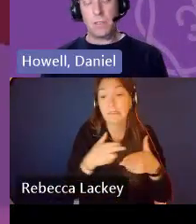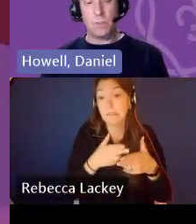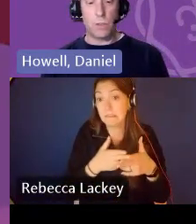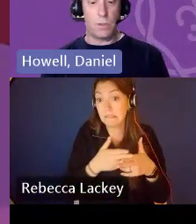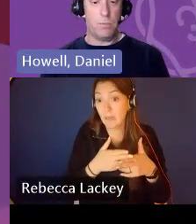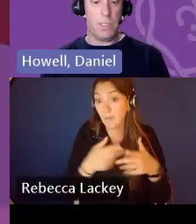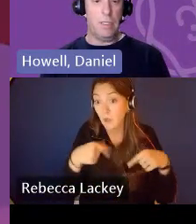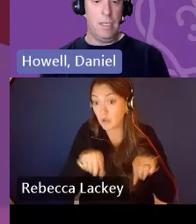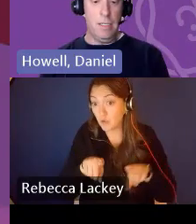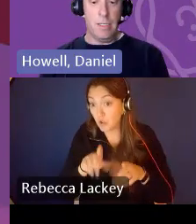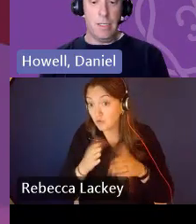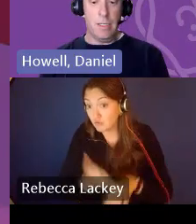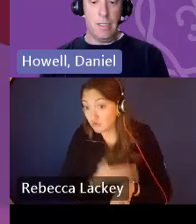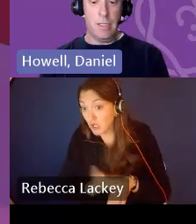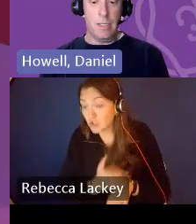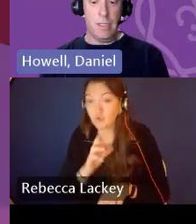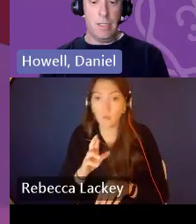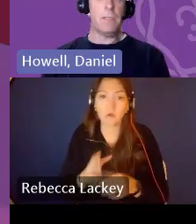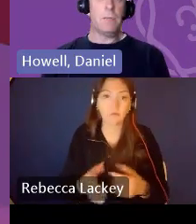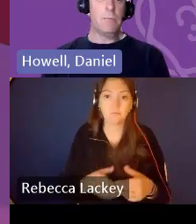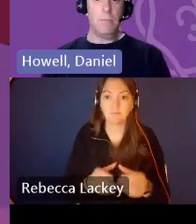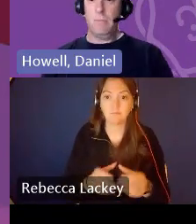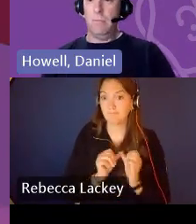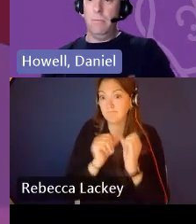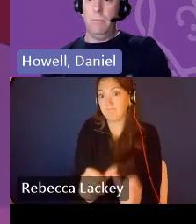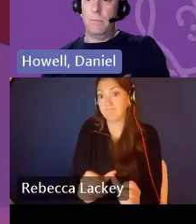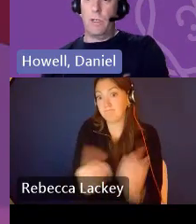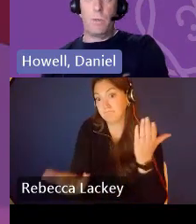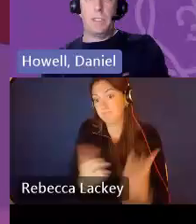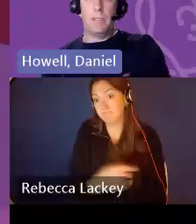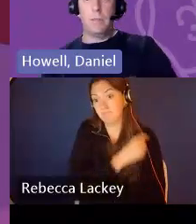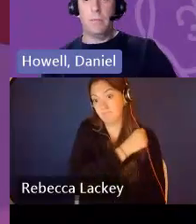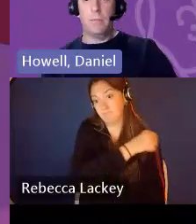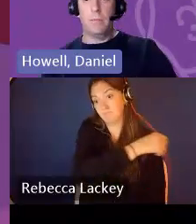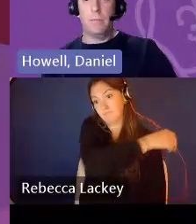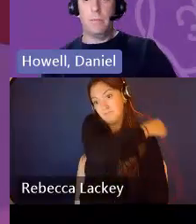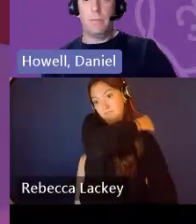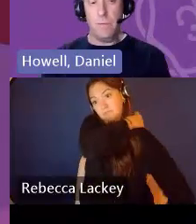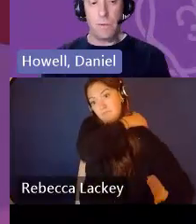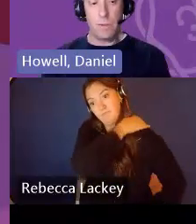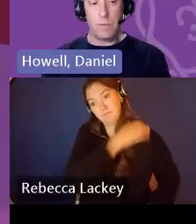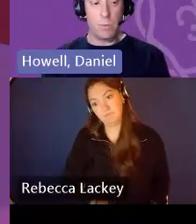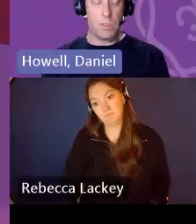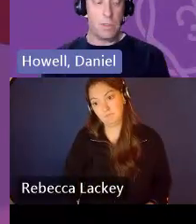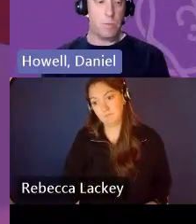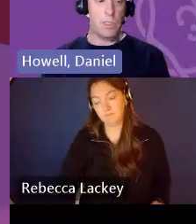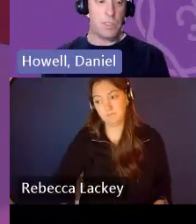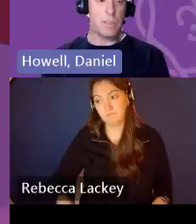construction or could be more permanent rightway that's required for the footprint of the bridge